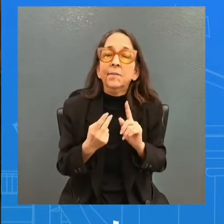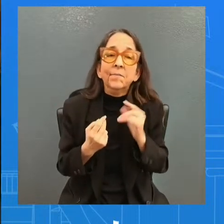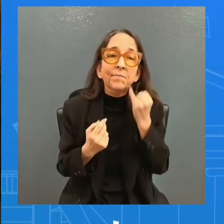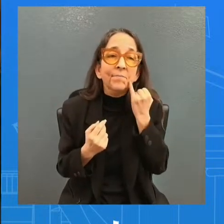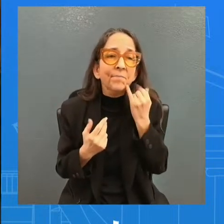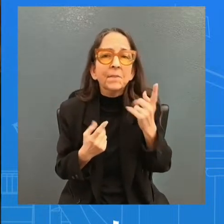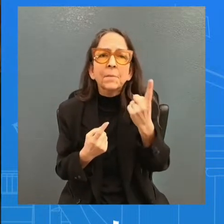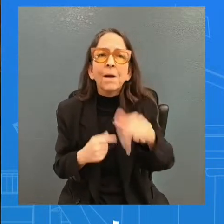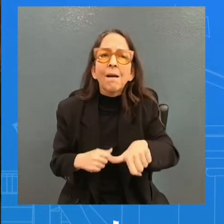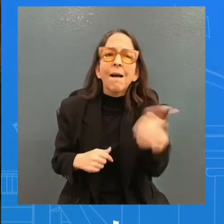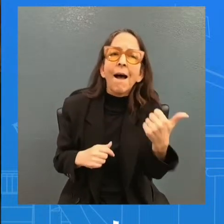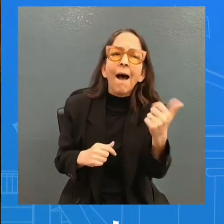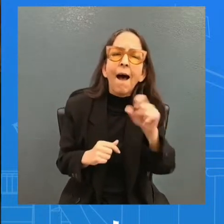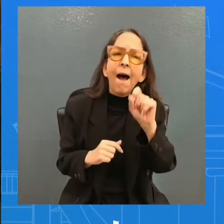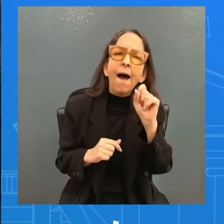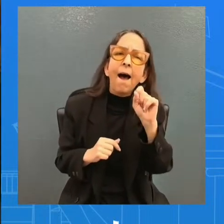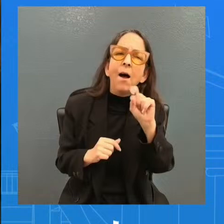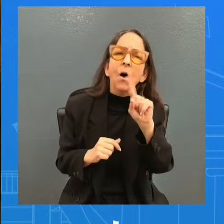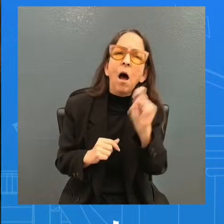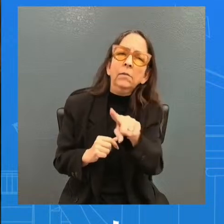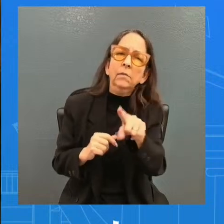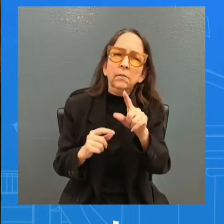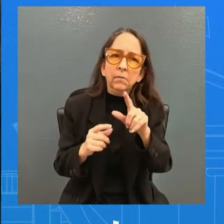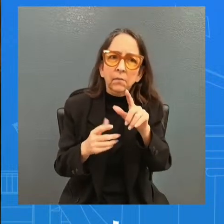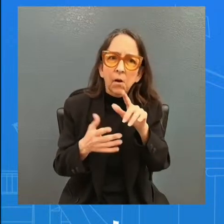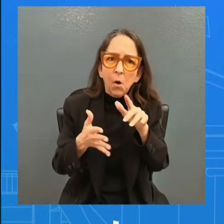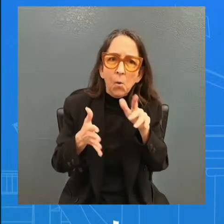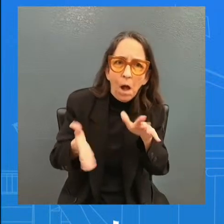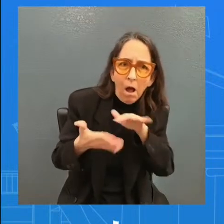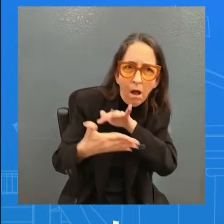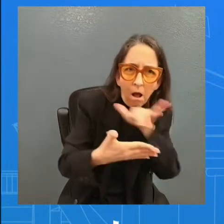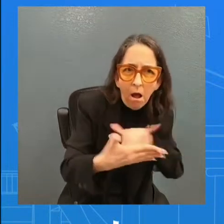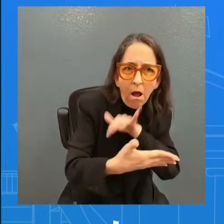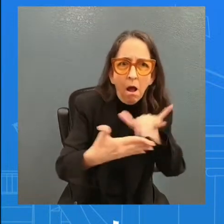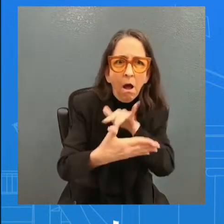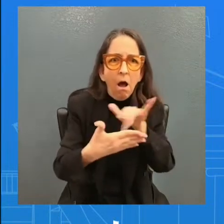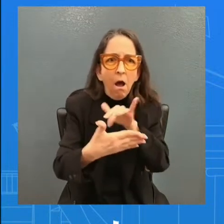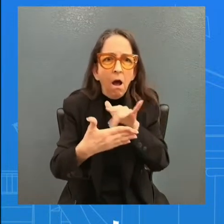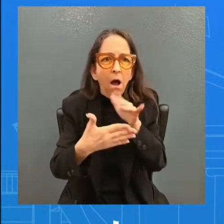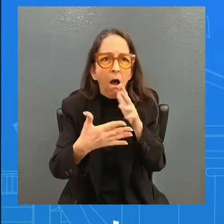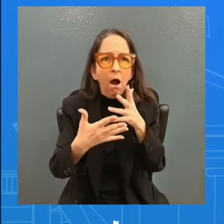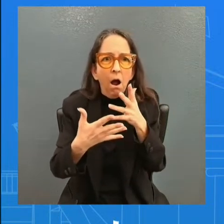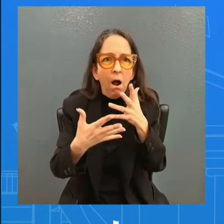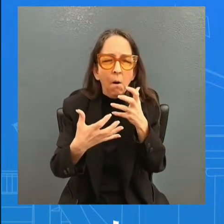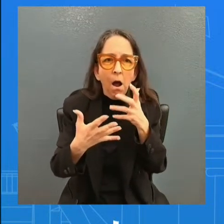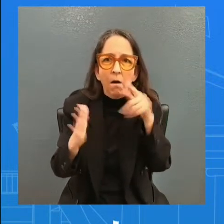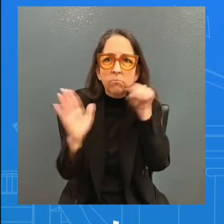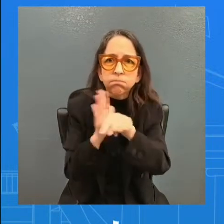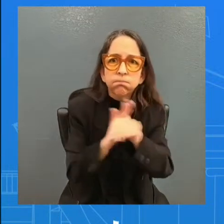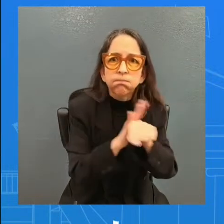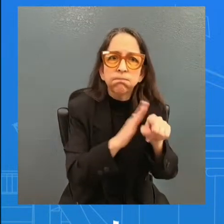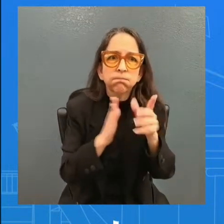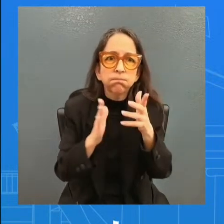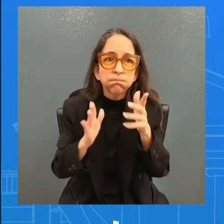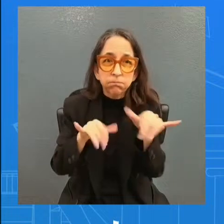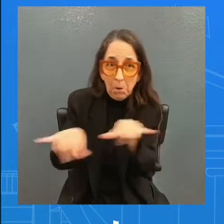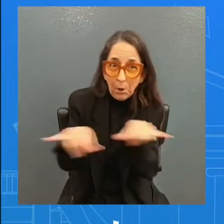connected to service members, given the similarities? Ms. Jean-Pierre: Yeah, so, as it relates to the second part of your question, I’m going to have to refer you to the Department of Defense.